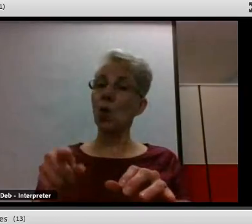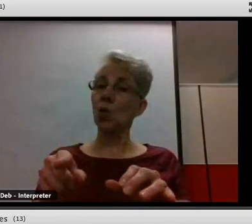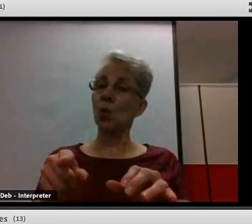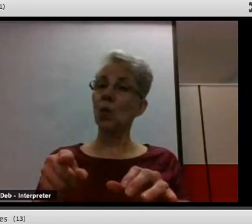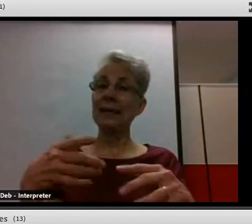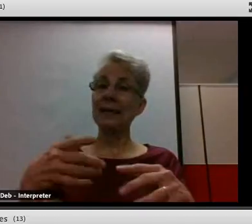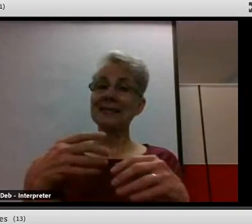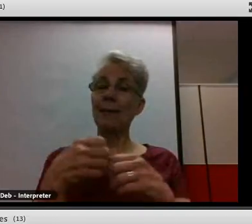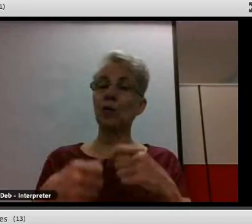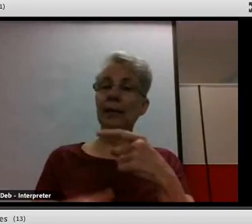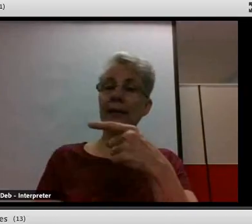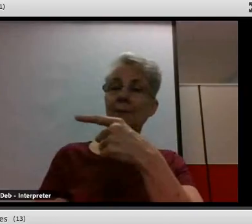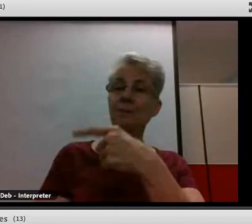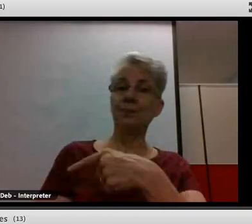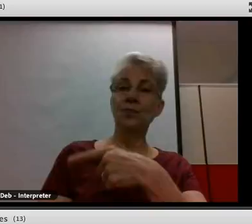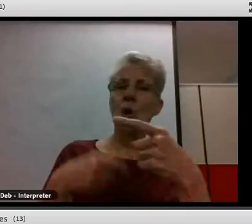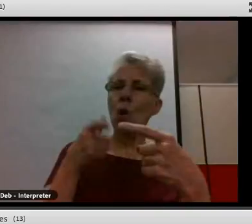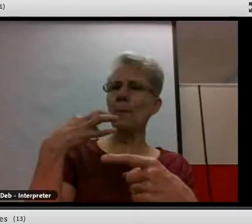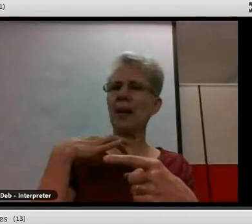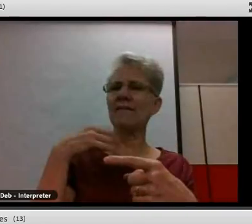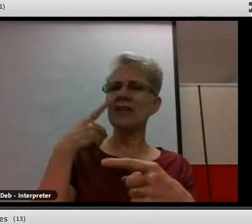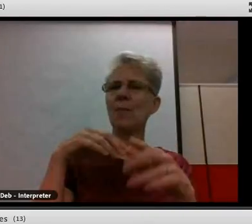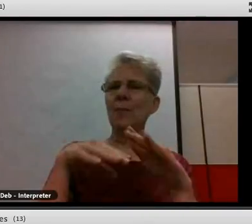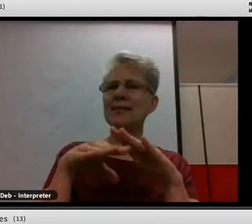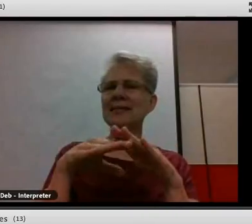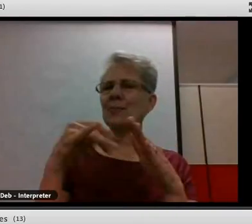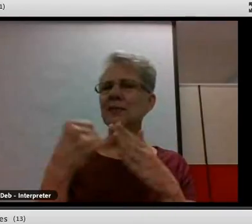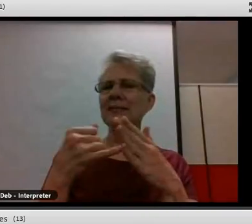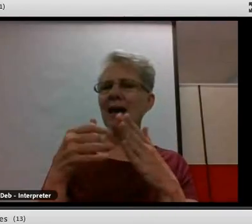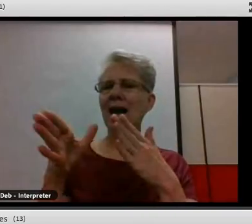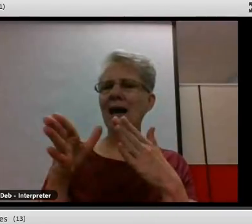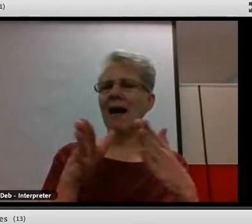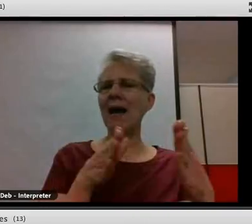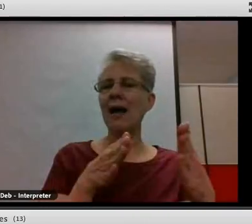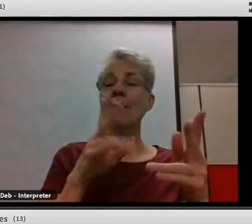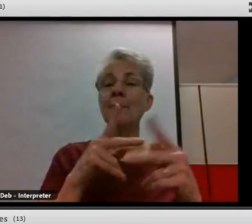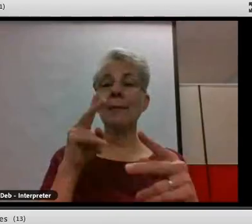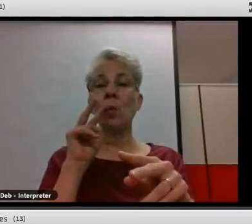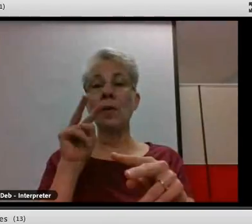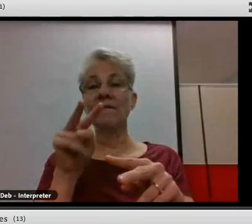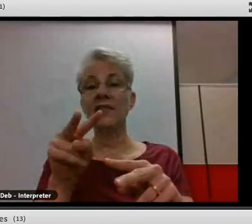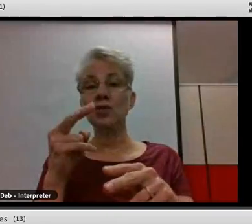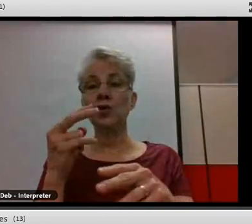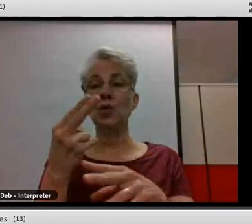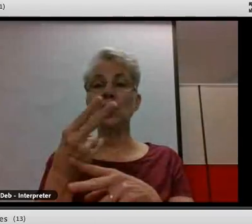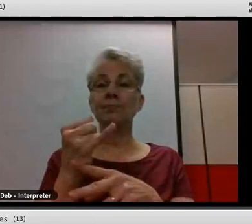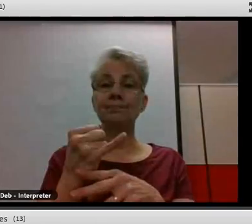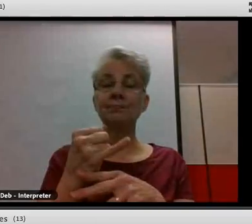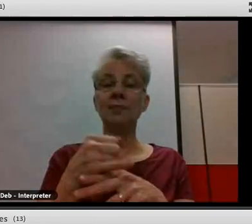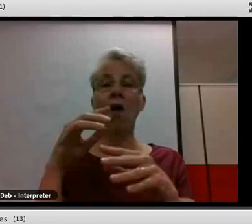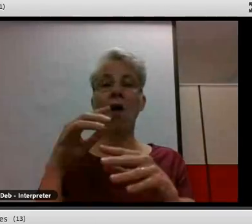live videos have captions. Users have access to audio descriptions for video content.